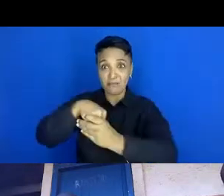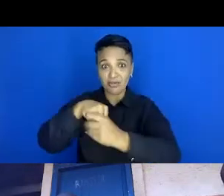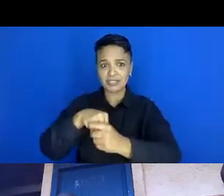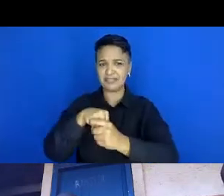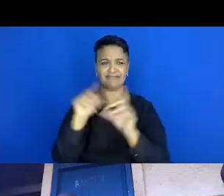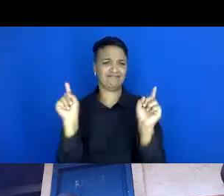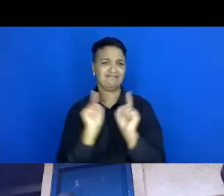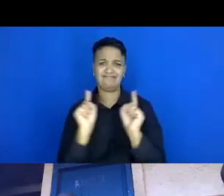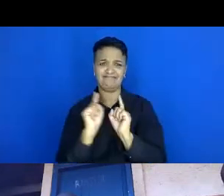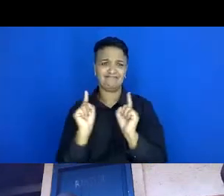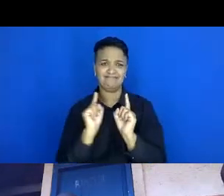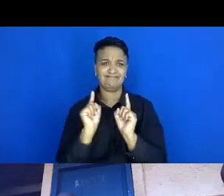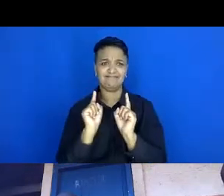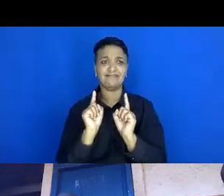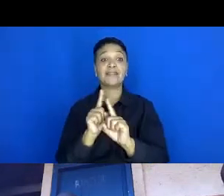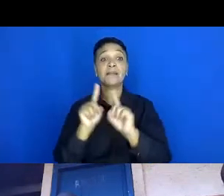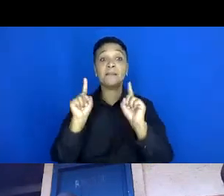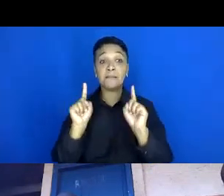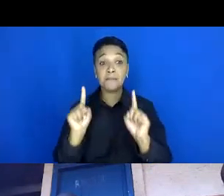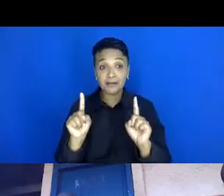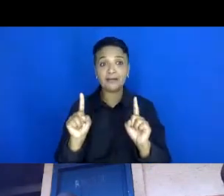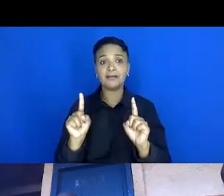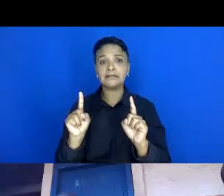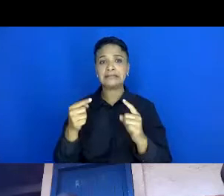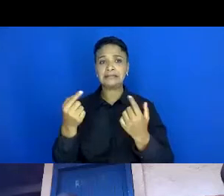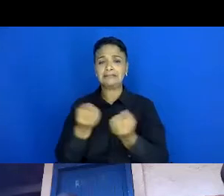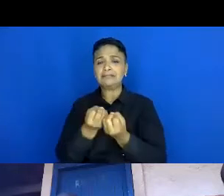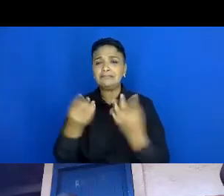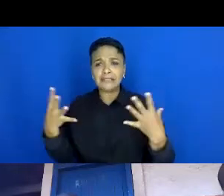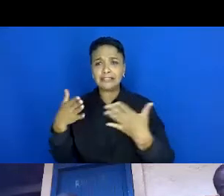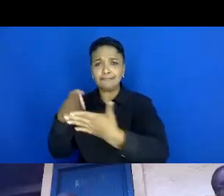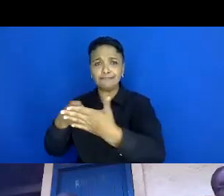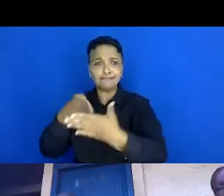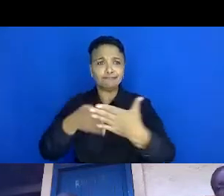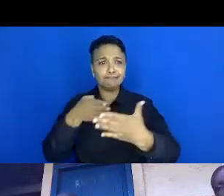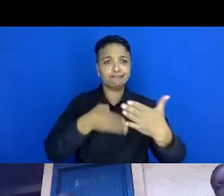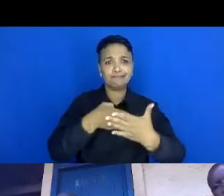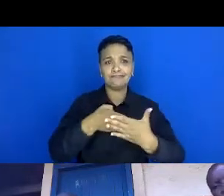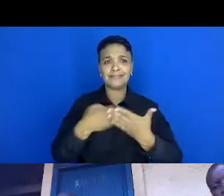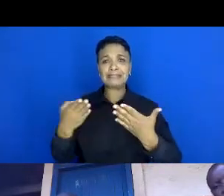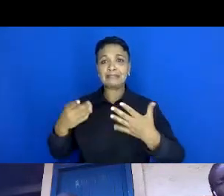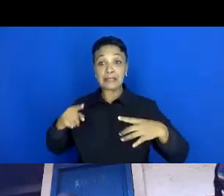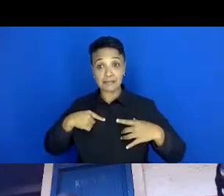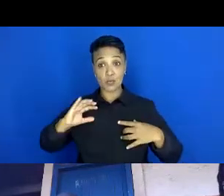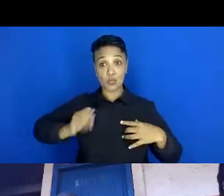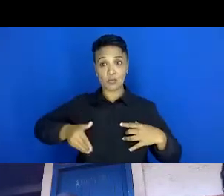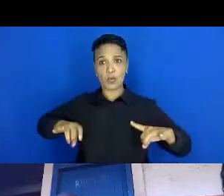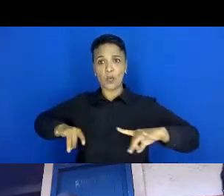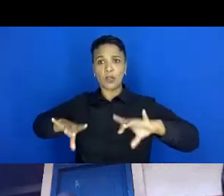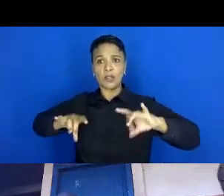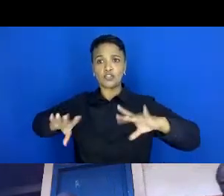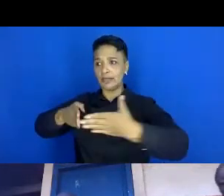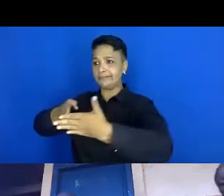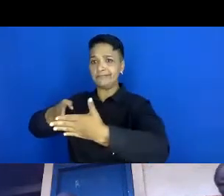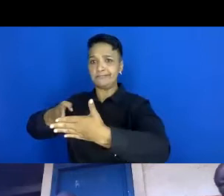and when anyone watch the floor has the floor reset her voice not only for the their ideals